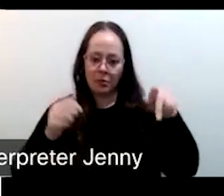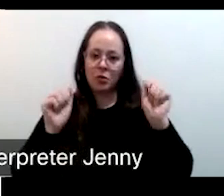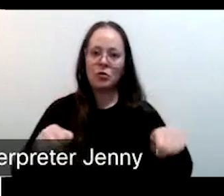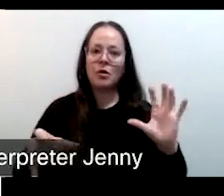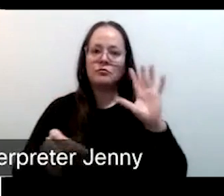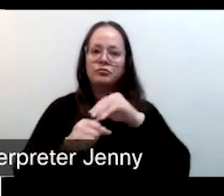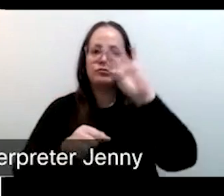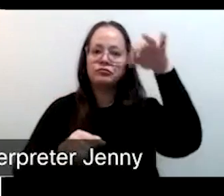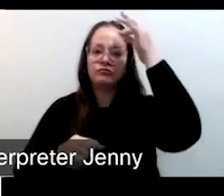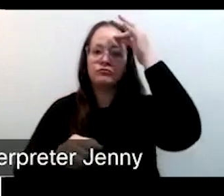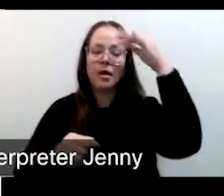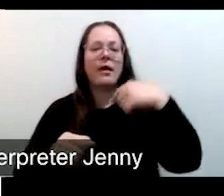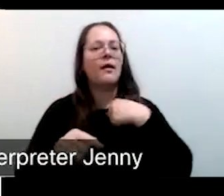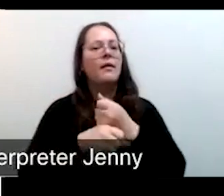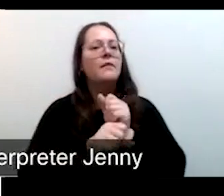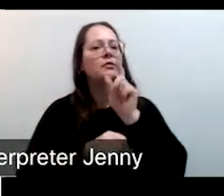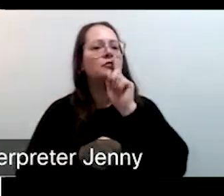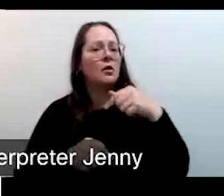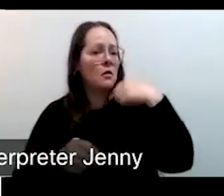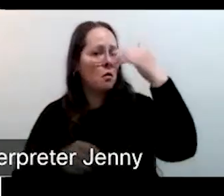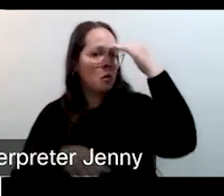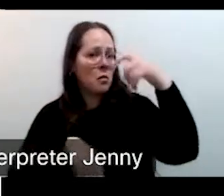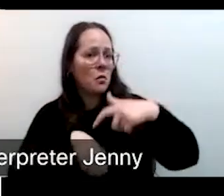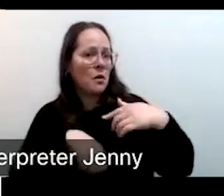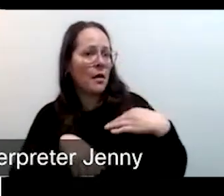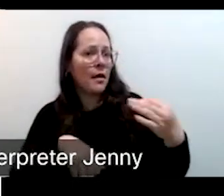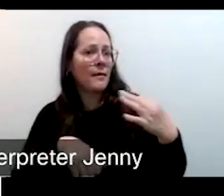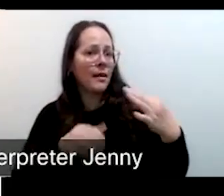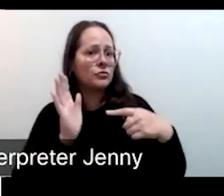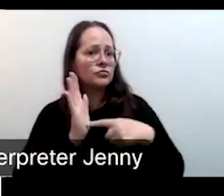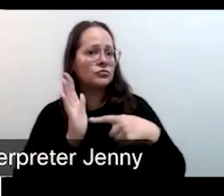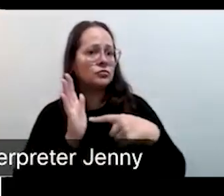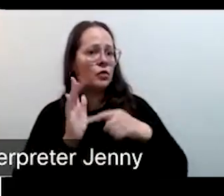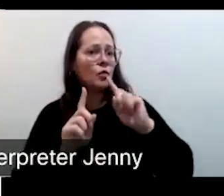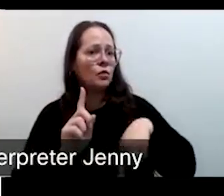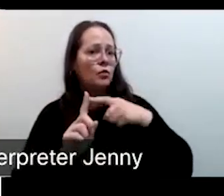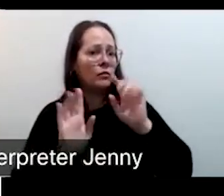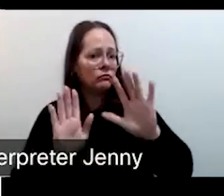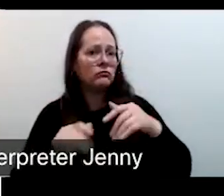I made sure I knew when the application deadline was, talked to my school coordinator, and